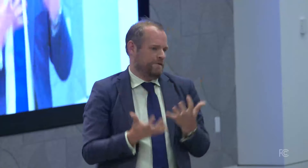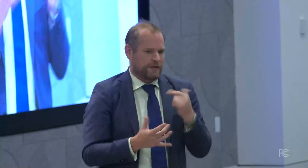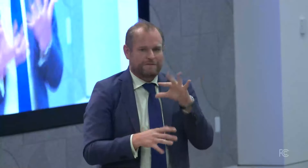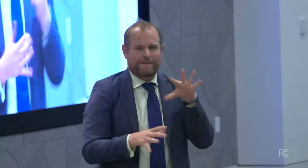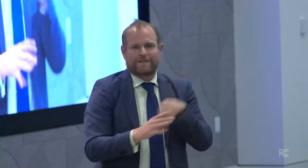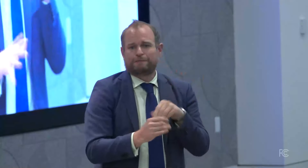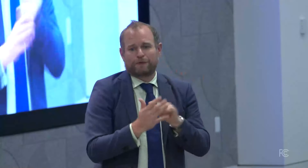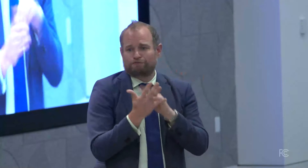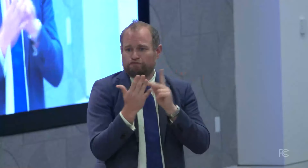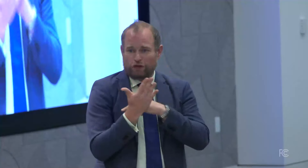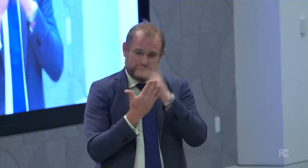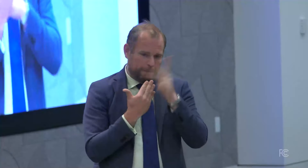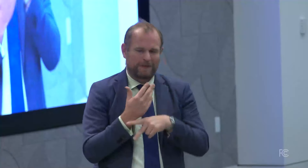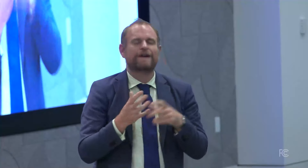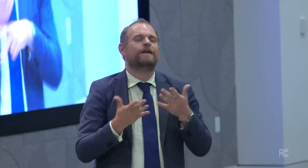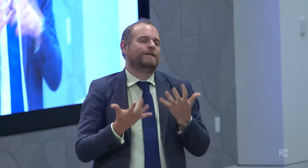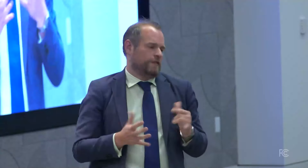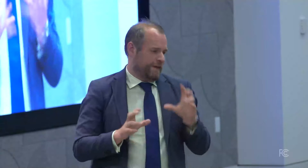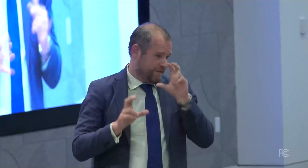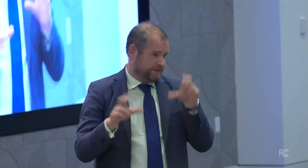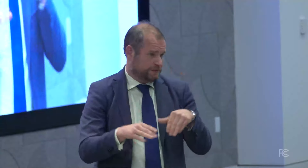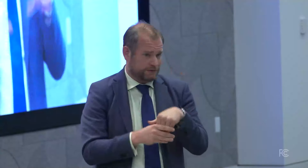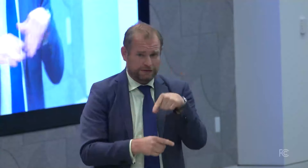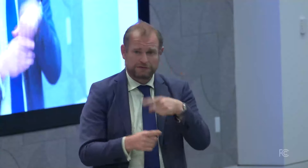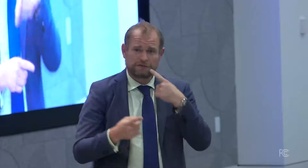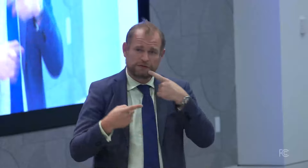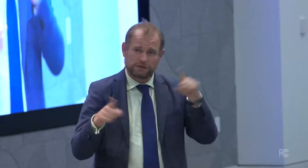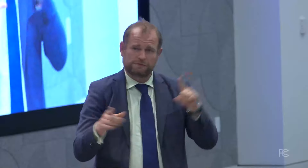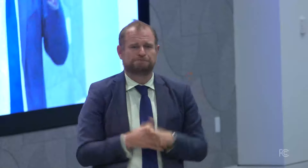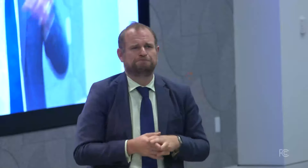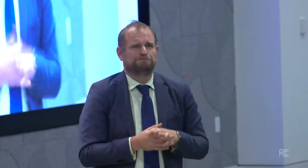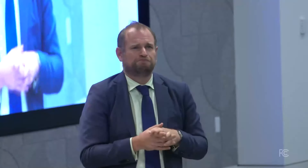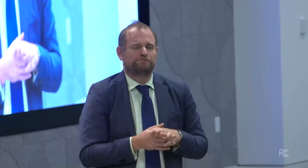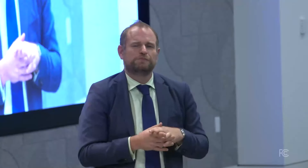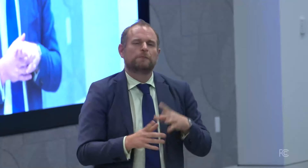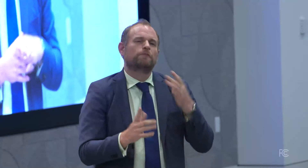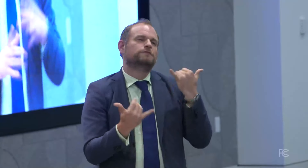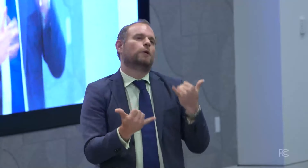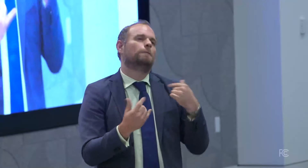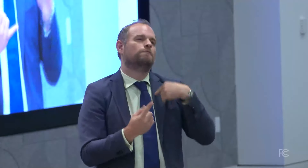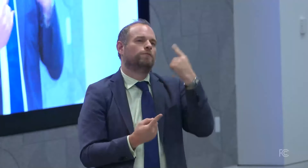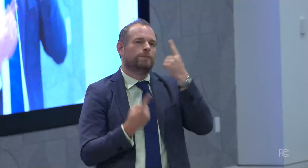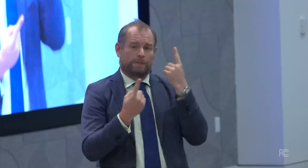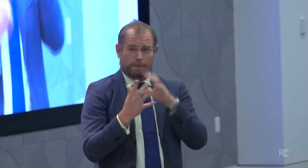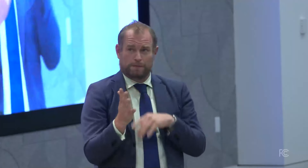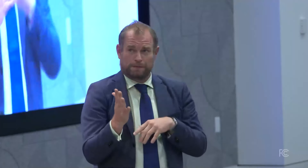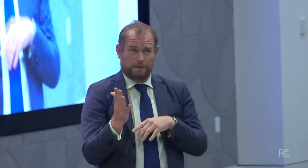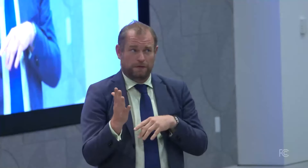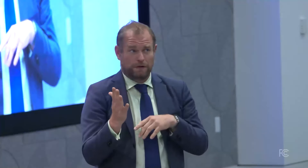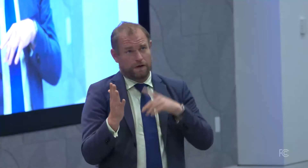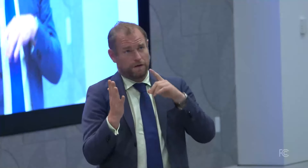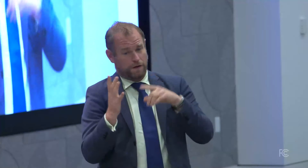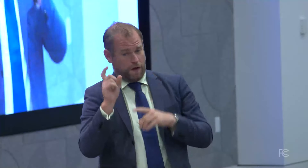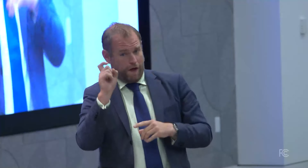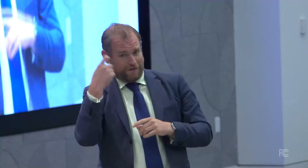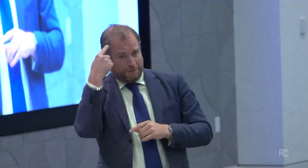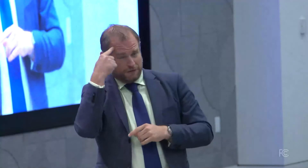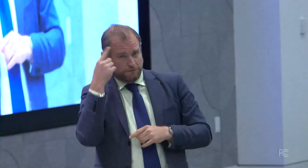OVER THE TIME THAT I'VE BEEN HERE. BUT I THINK THE COMMON THREAD HAS BEEN THAT ASL SUPPORT LINE AND THAT HAS LED ME TO THE DVC SO I'M HEAVILY INVOLVED WITH THAT